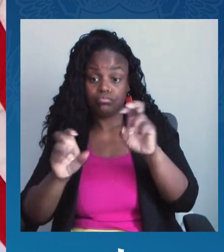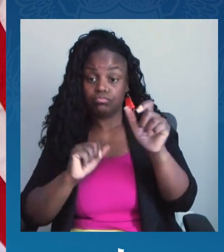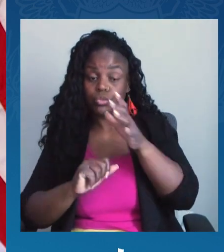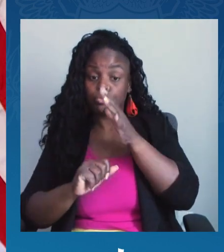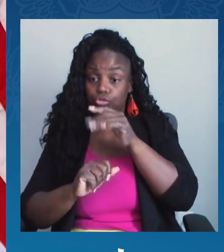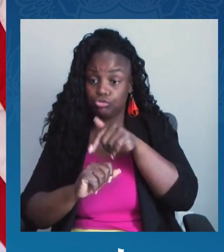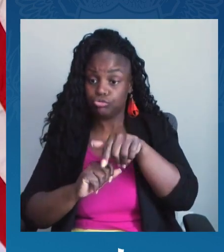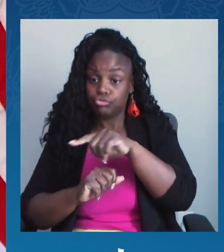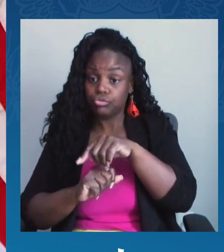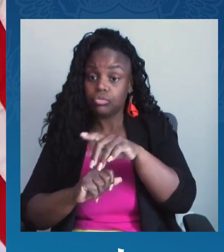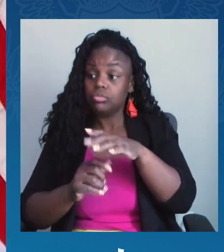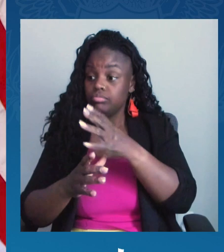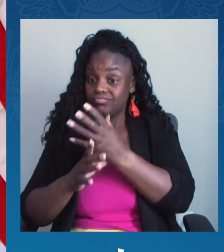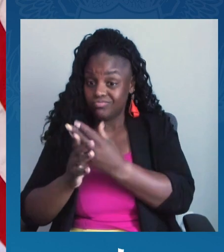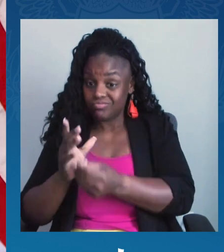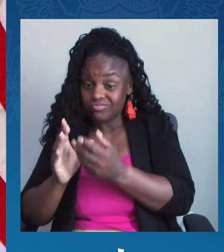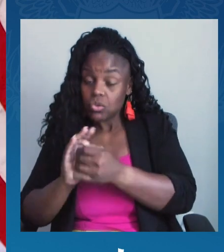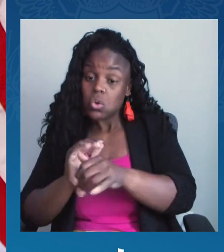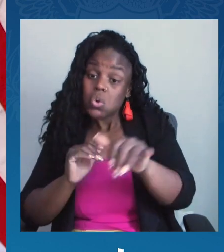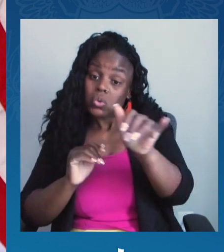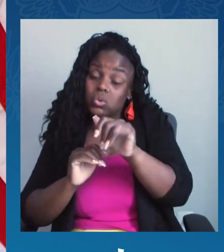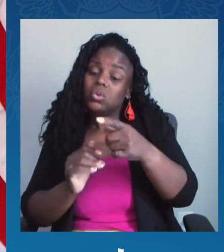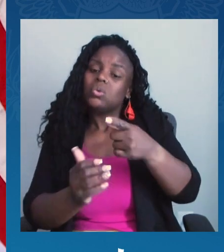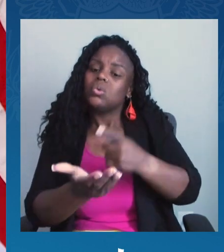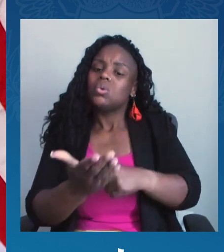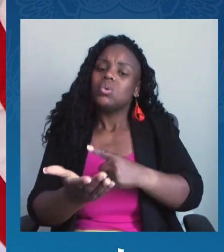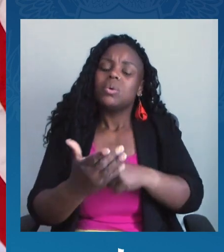but let's also talk about it in terms of the right.